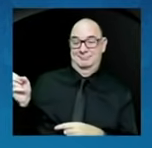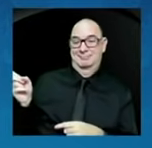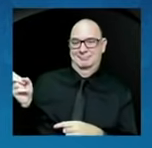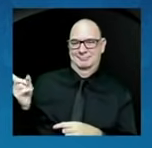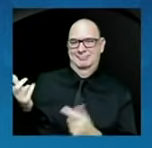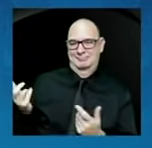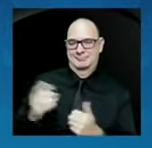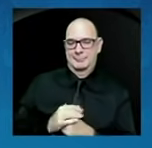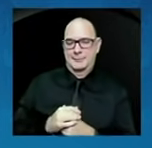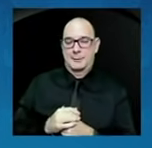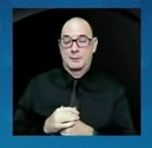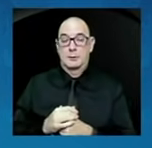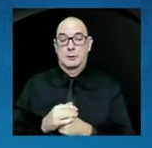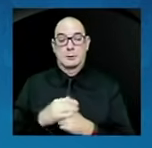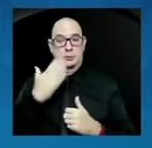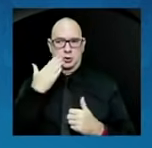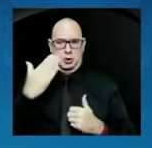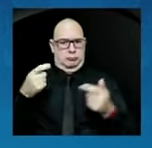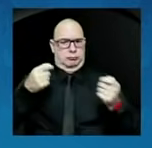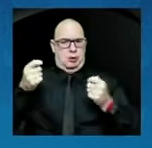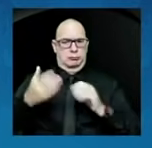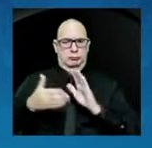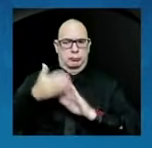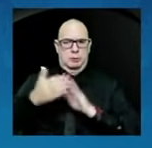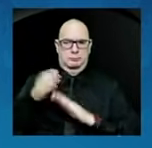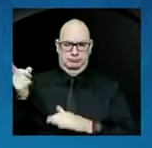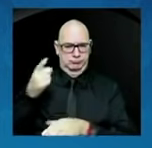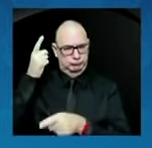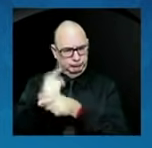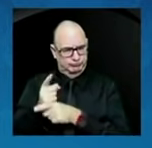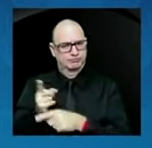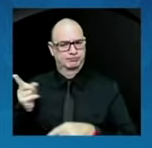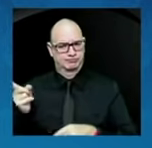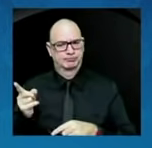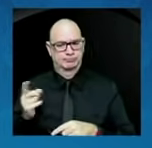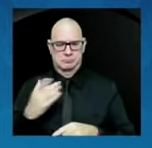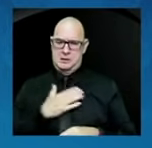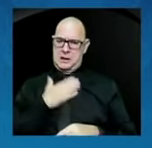ALWAYS BEEN SPACE. SO IT IS GOOD TO ONE. YOU KNOW THE ADMINISTRATOR IS